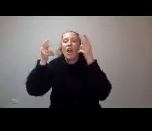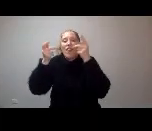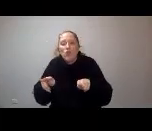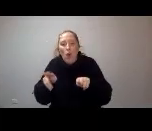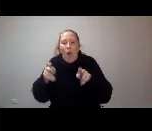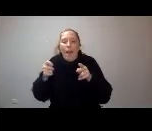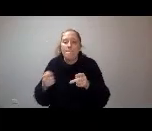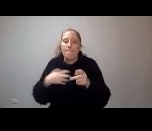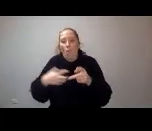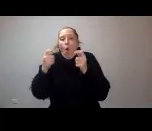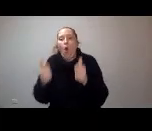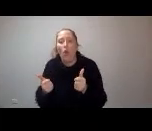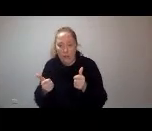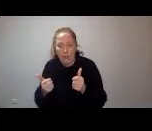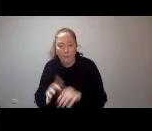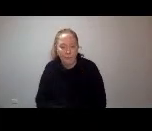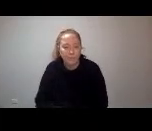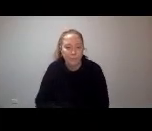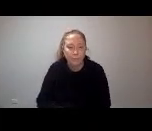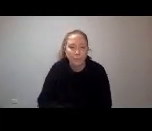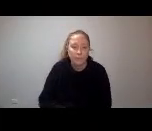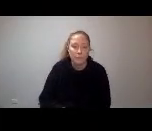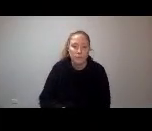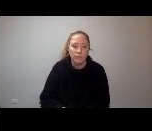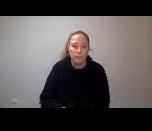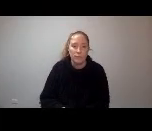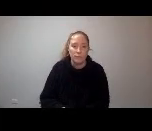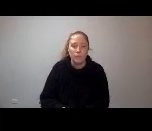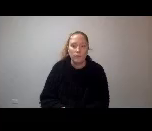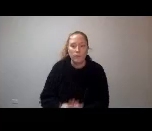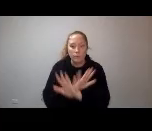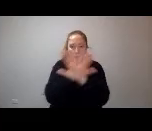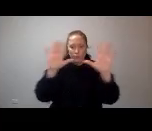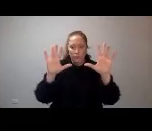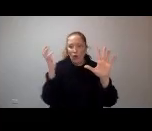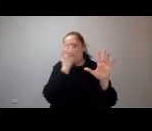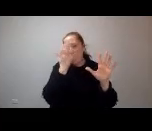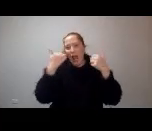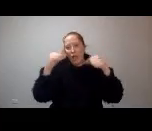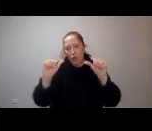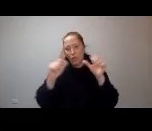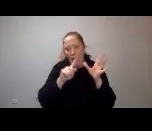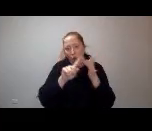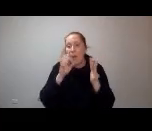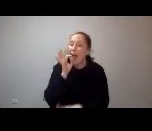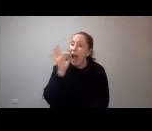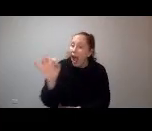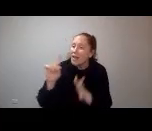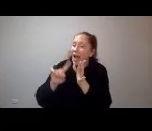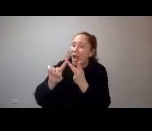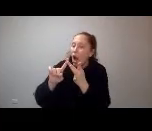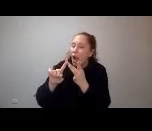Now, I put this together with AI, so it comes together with the AI caveat, but it's kind of cool. I asked AI: How much are we spending per child zero to eight